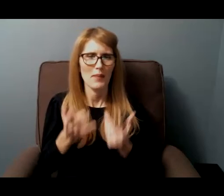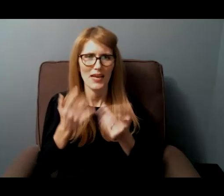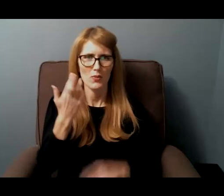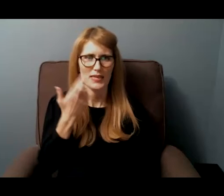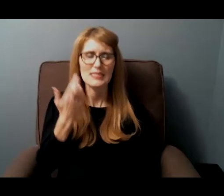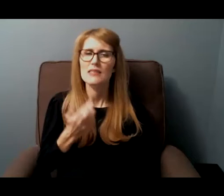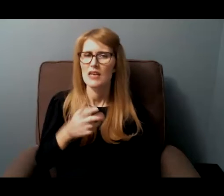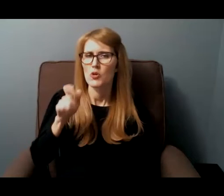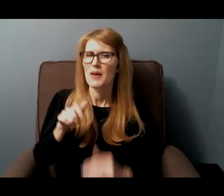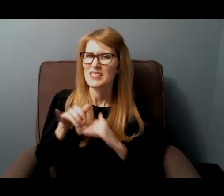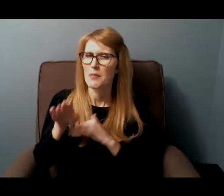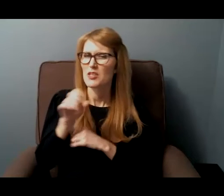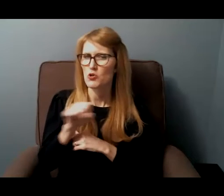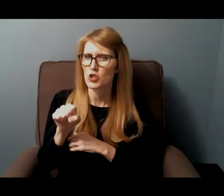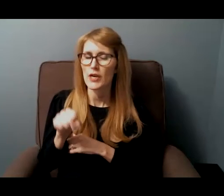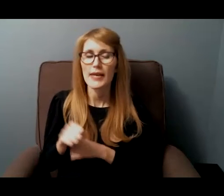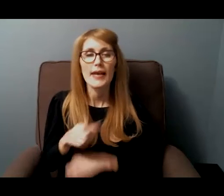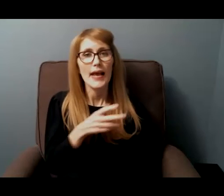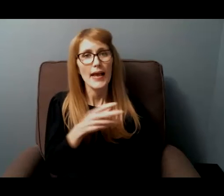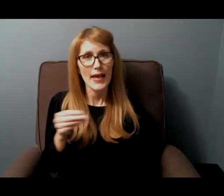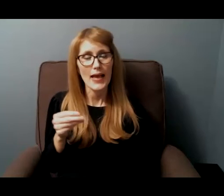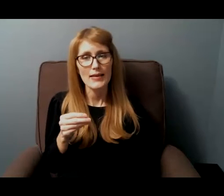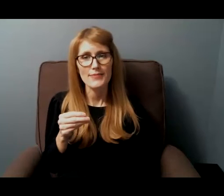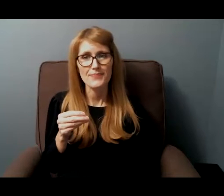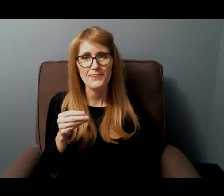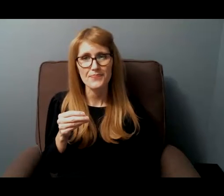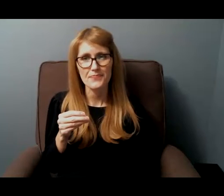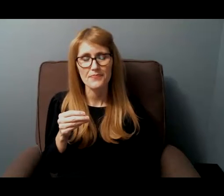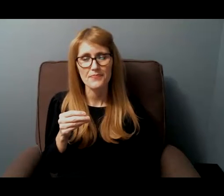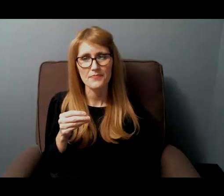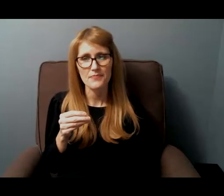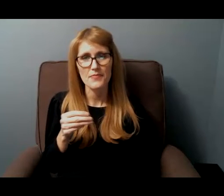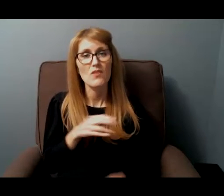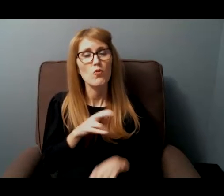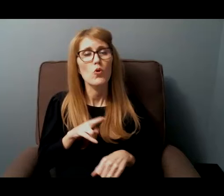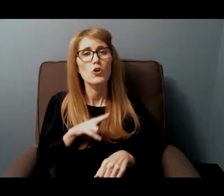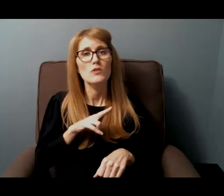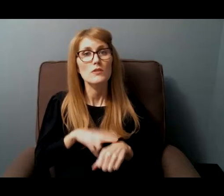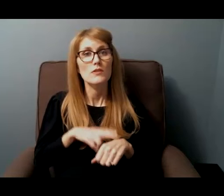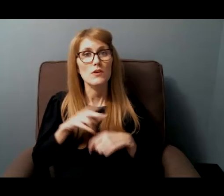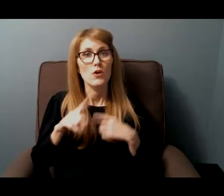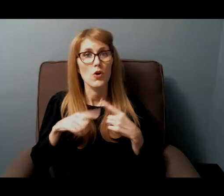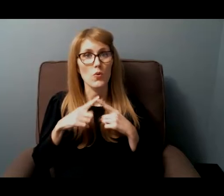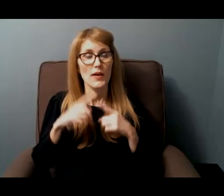Security. And then, of course, when Social Security determines that it makes sense to